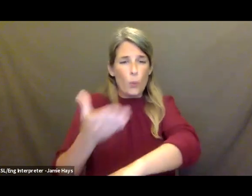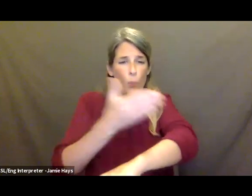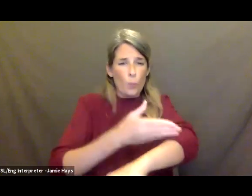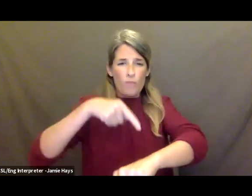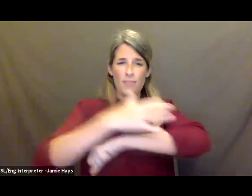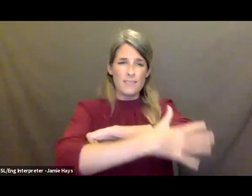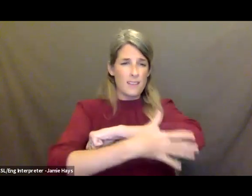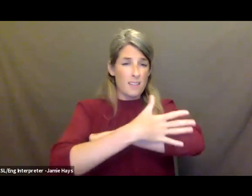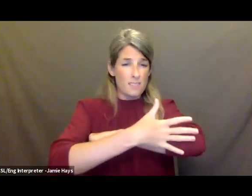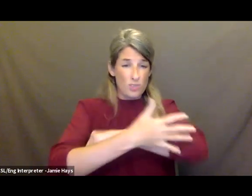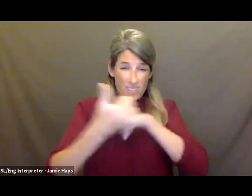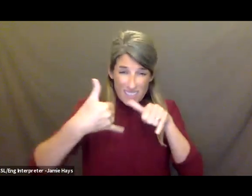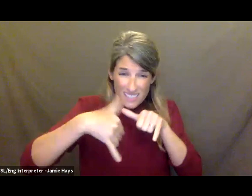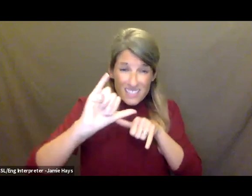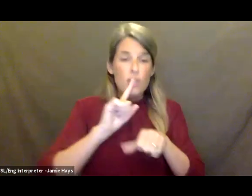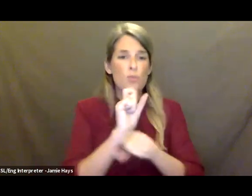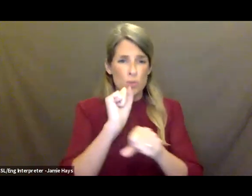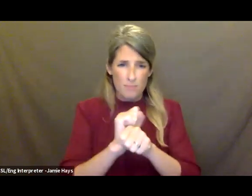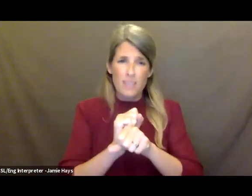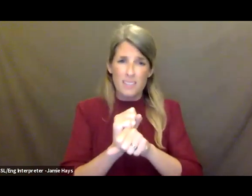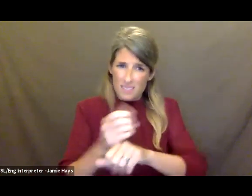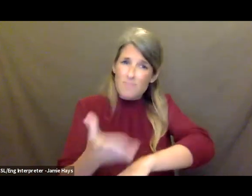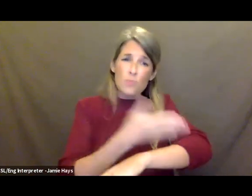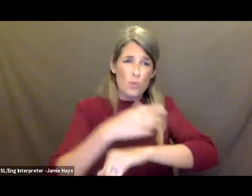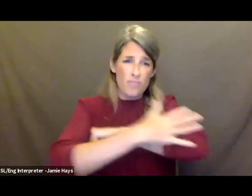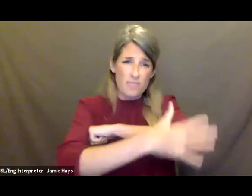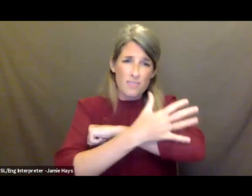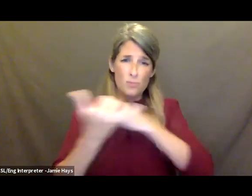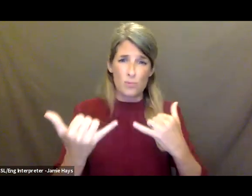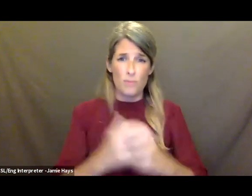build, the country that we occupy today. And since we are